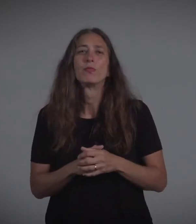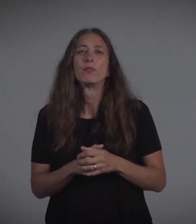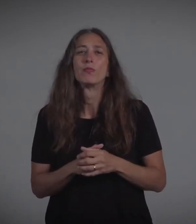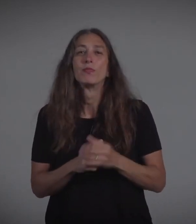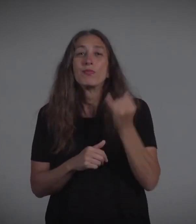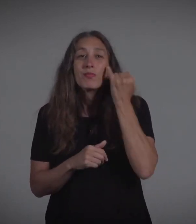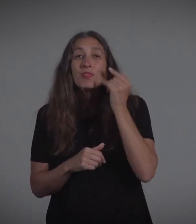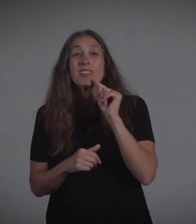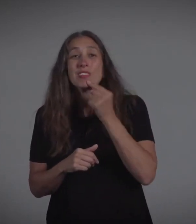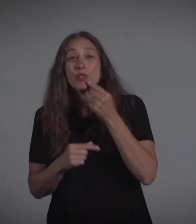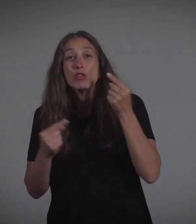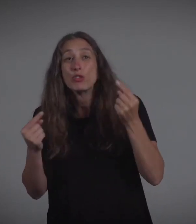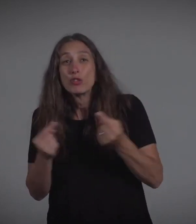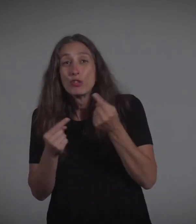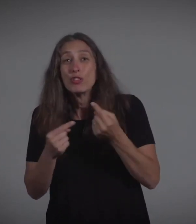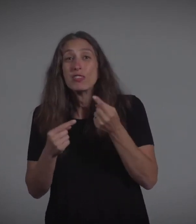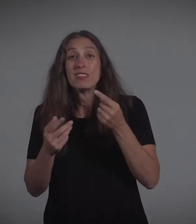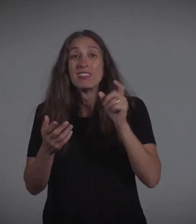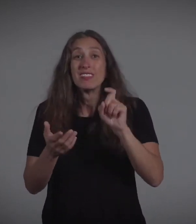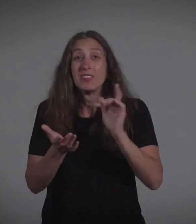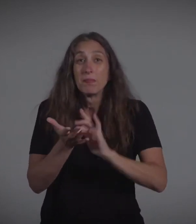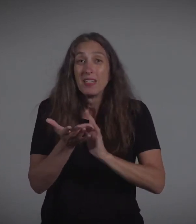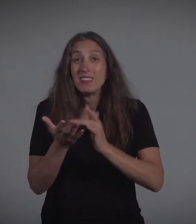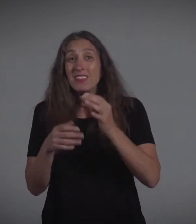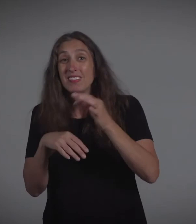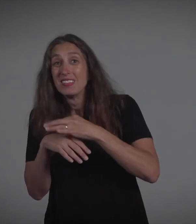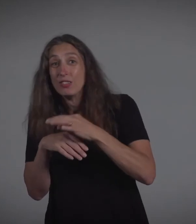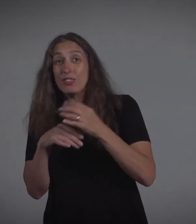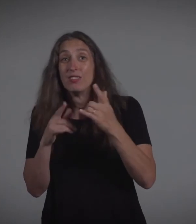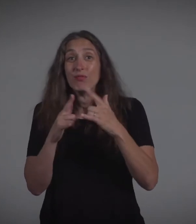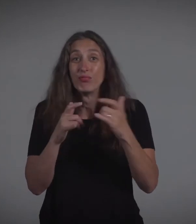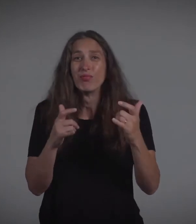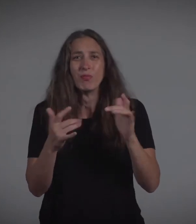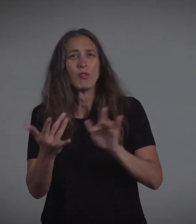If you are seriously hurt and you need medicine, stitches,